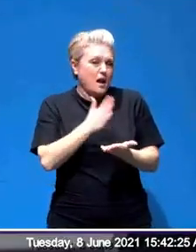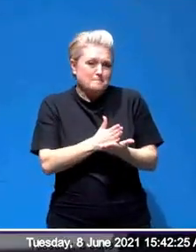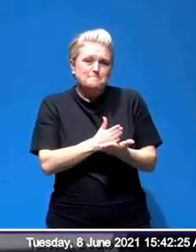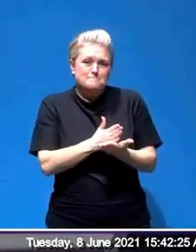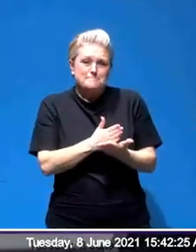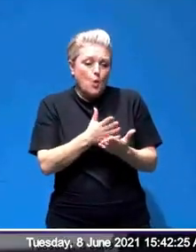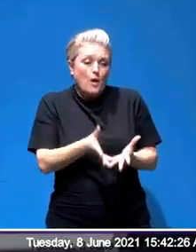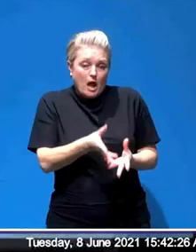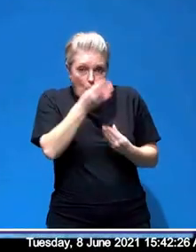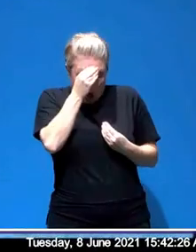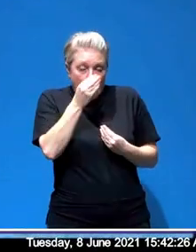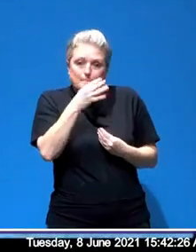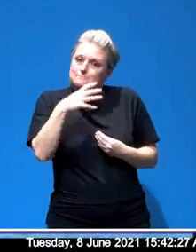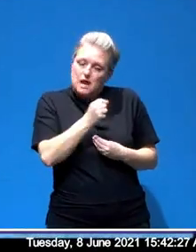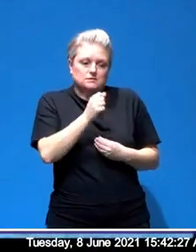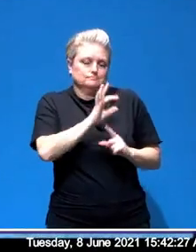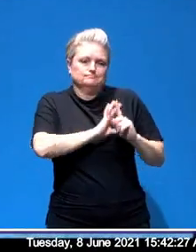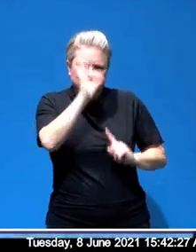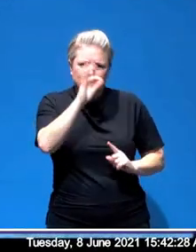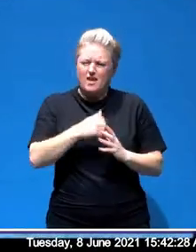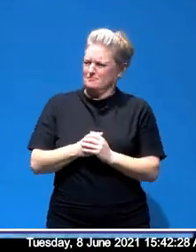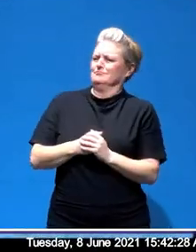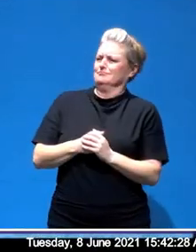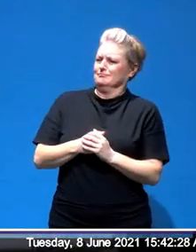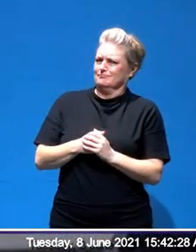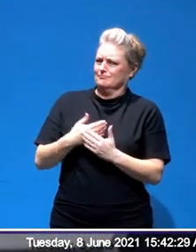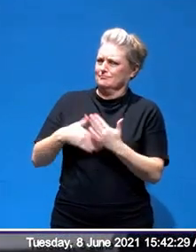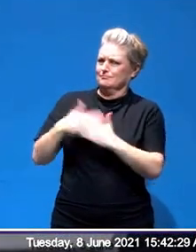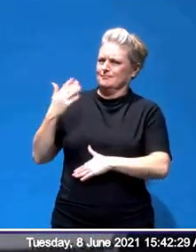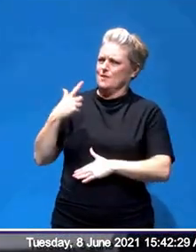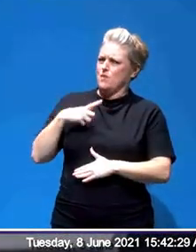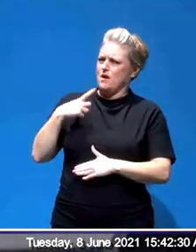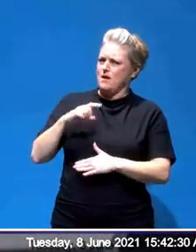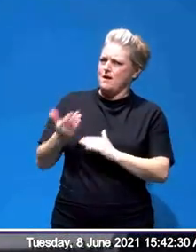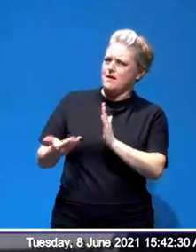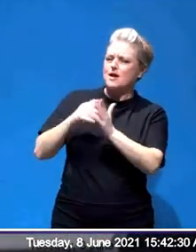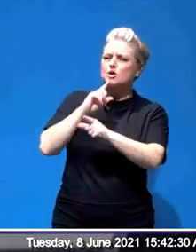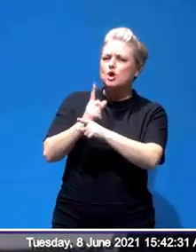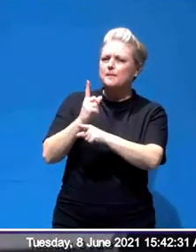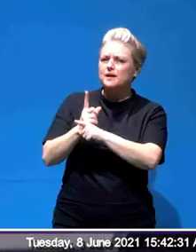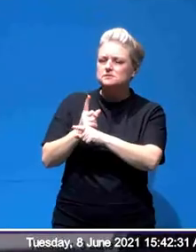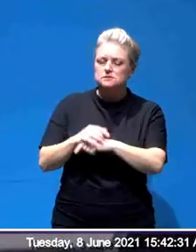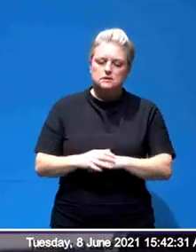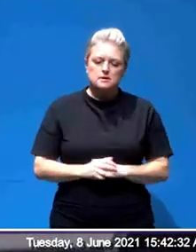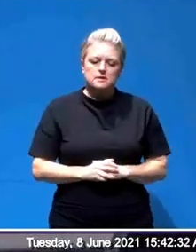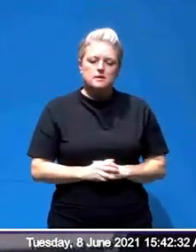What makes you say that, briefly? Well, I obviously watched